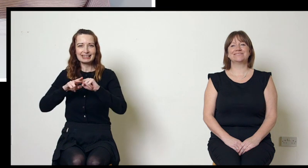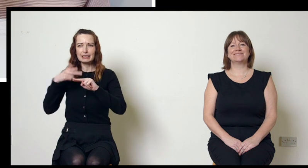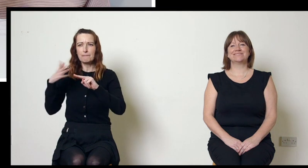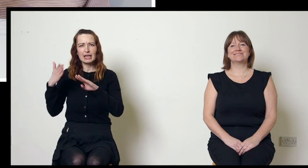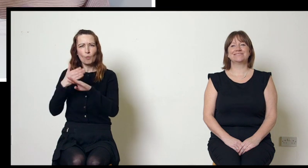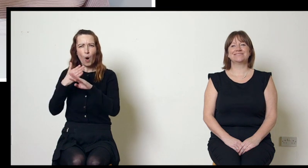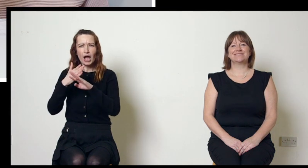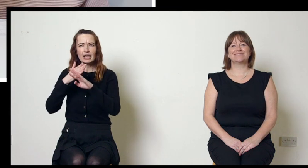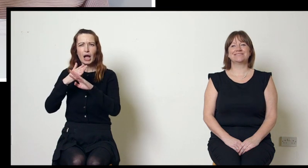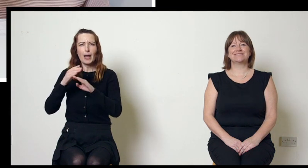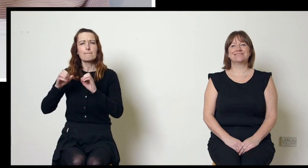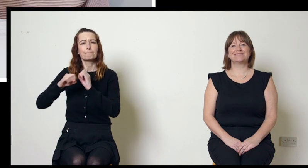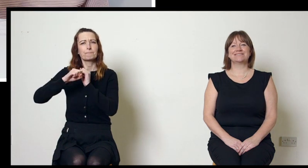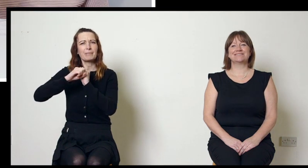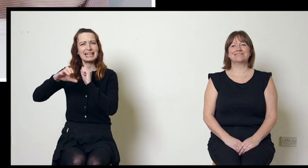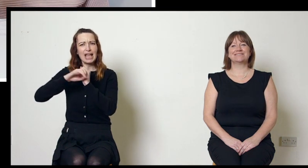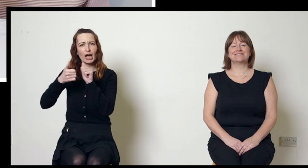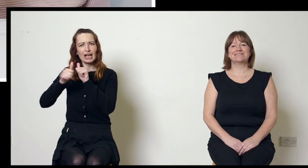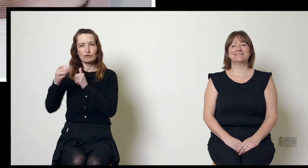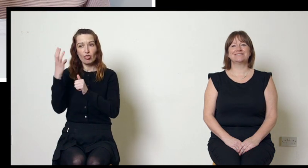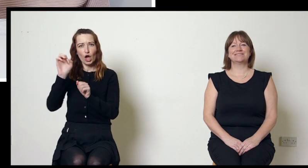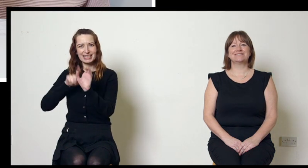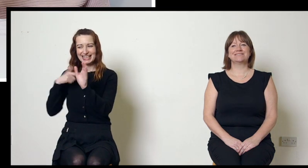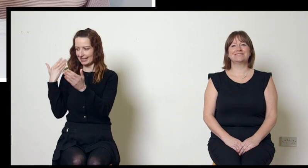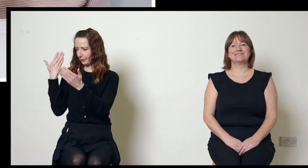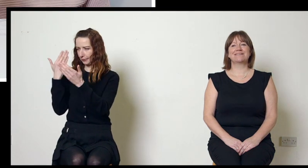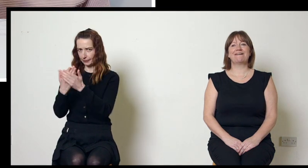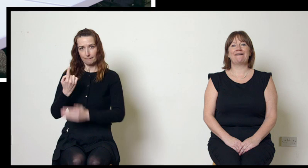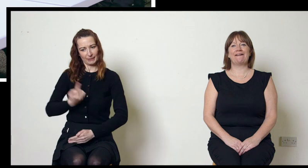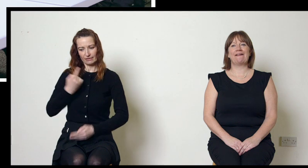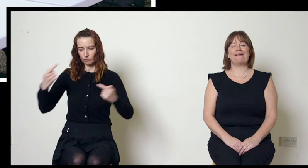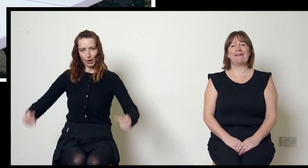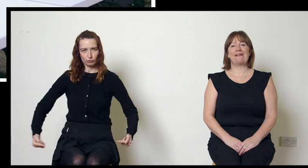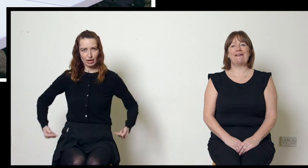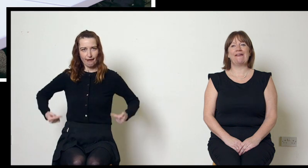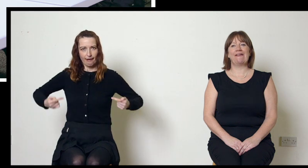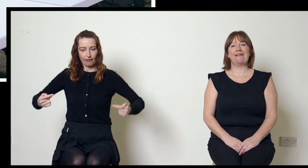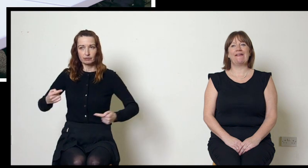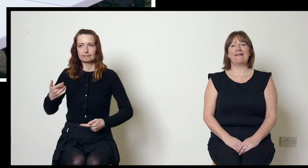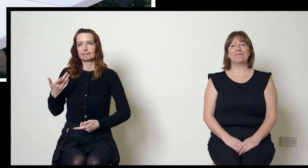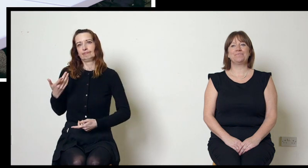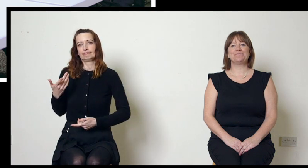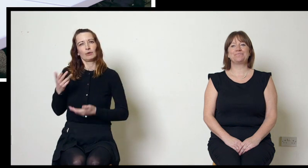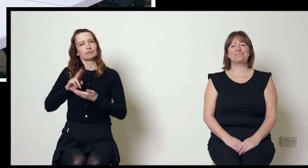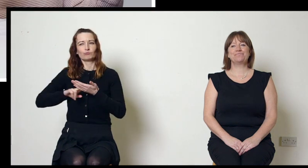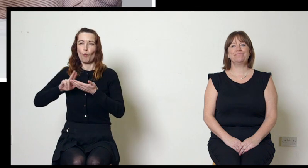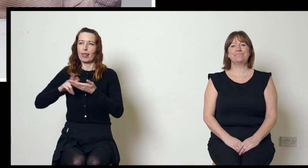for over 30 years and I'm a full time wheelchair user. So more recently I've kind of migrated into…